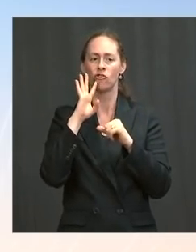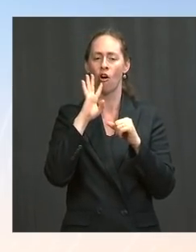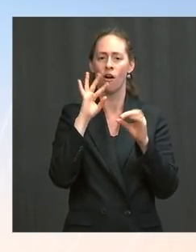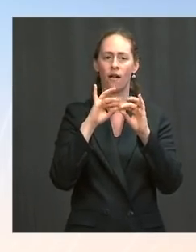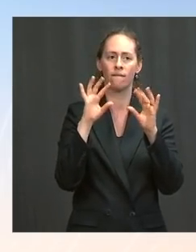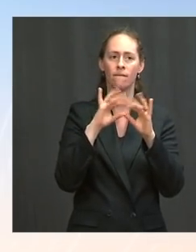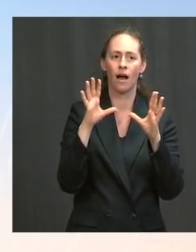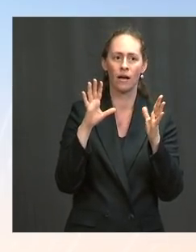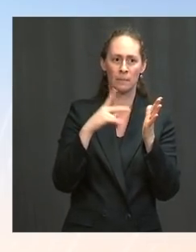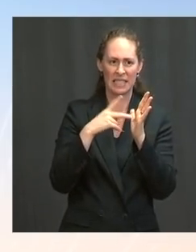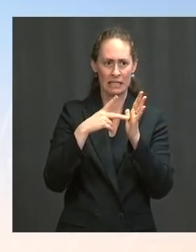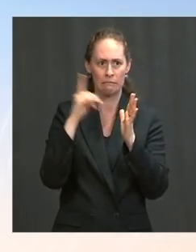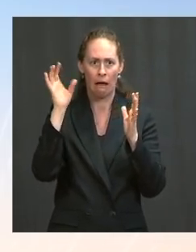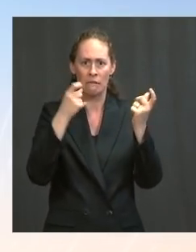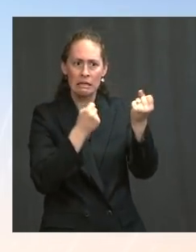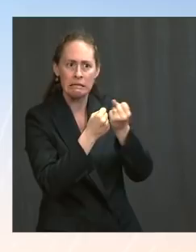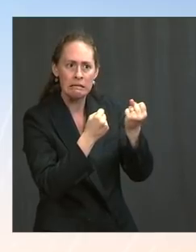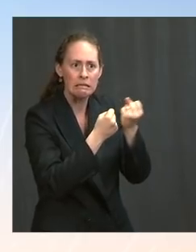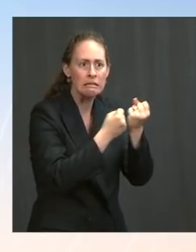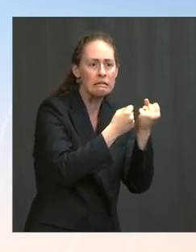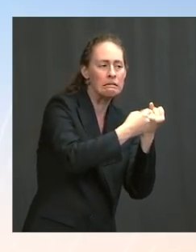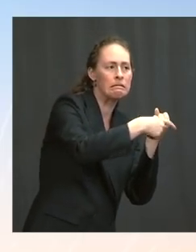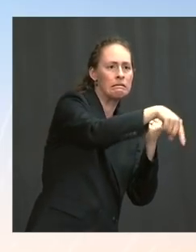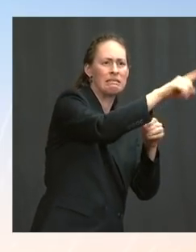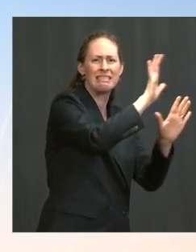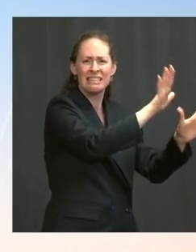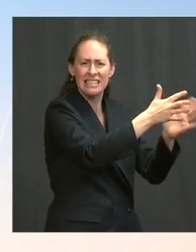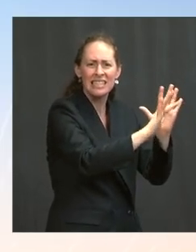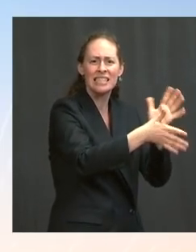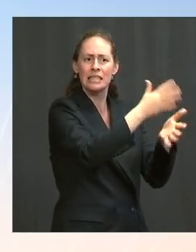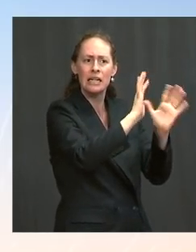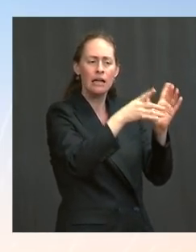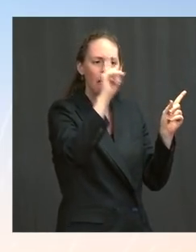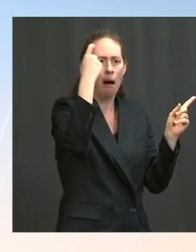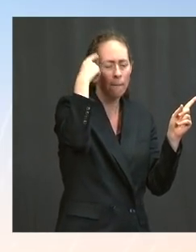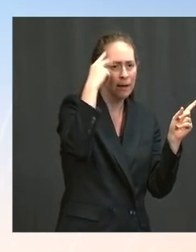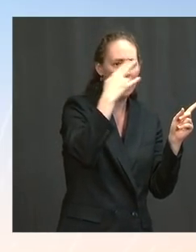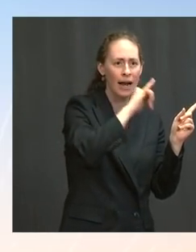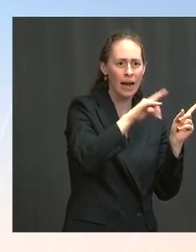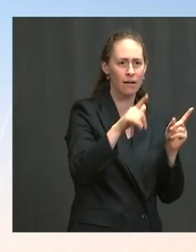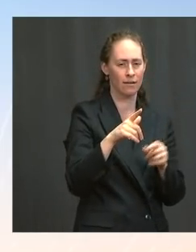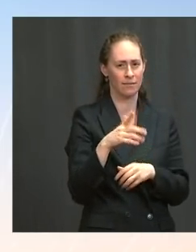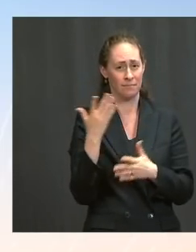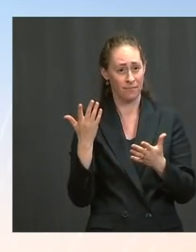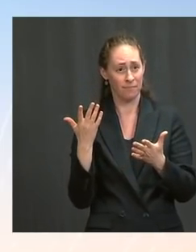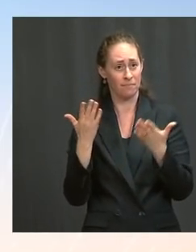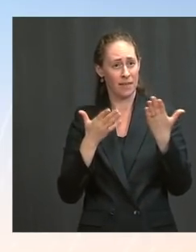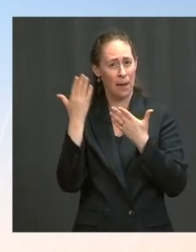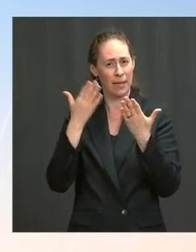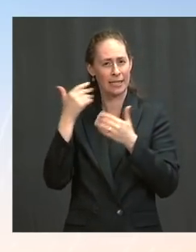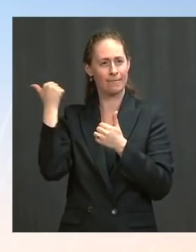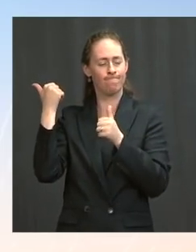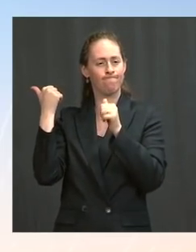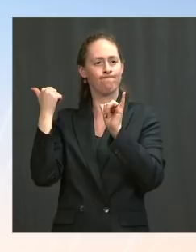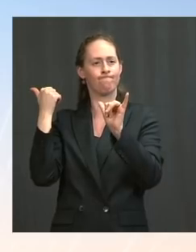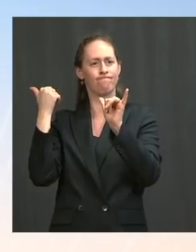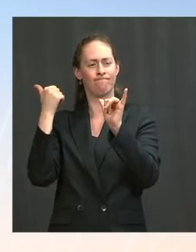Did he underestimate the blowback that he was going to get from Republicans by making the statement that he did about, you know, wanting to do these bills in tandem?